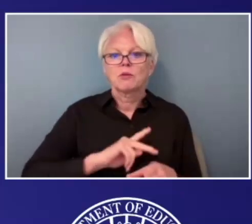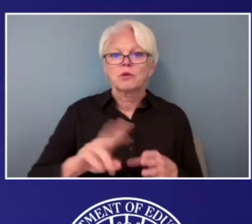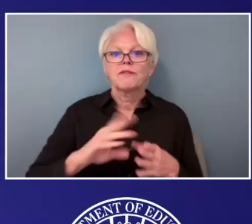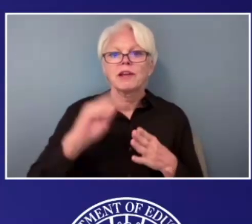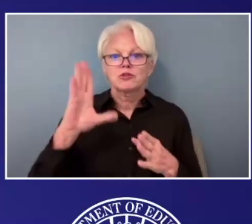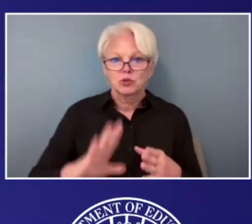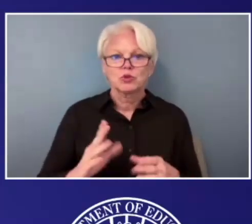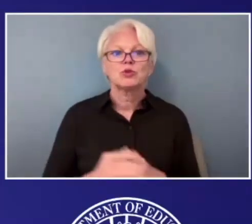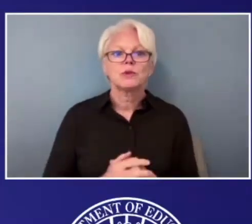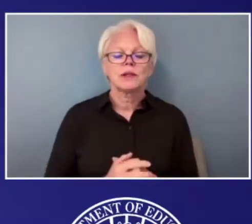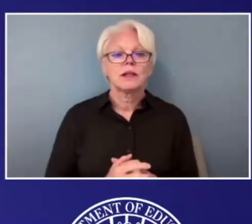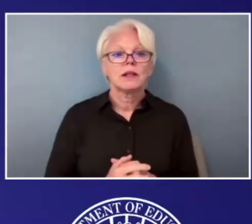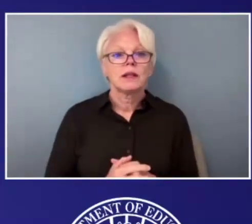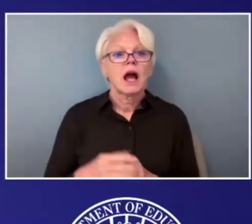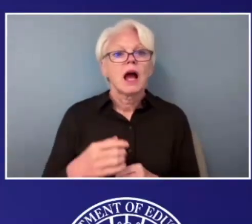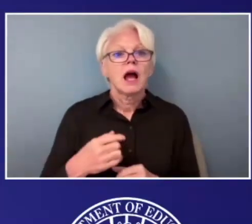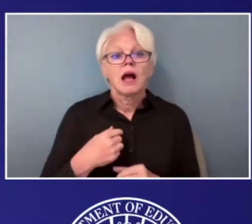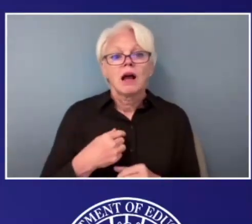I'm not sure we've answered this one yet,